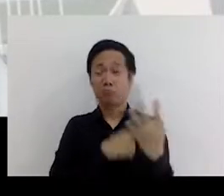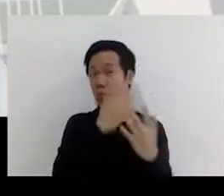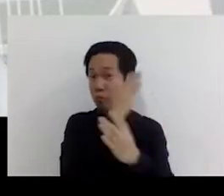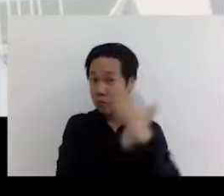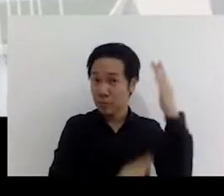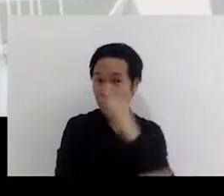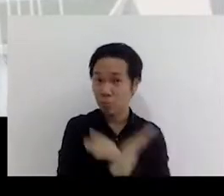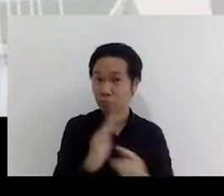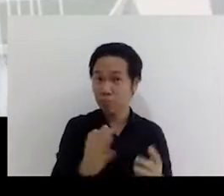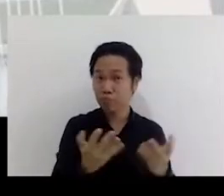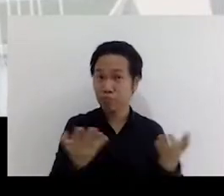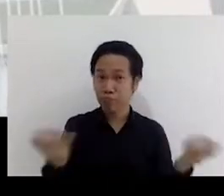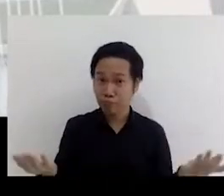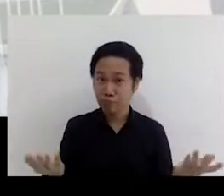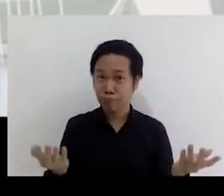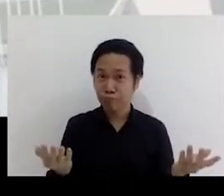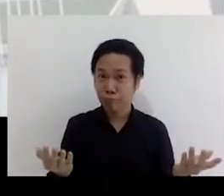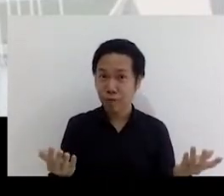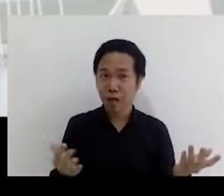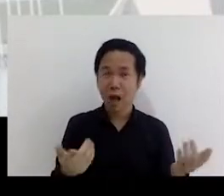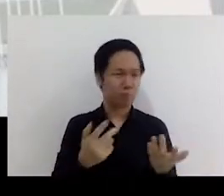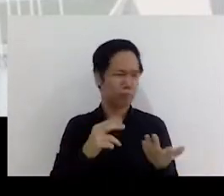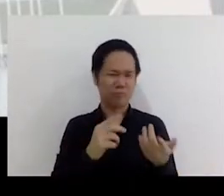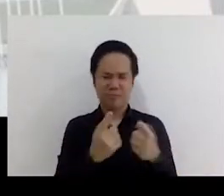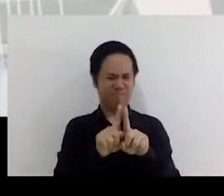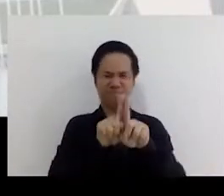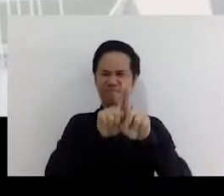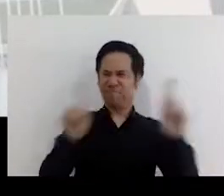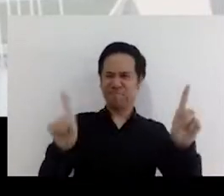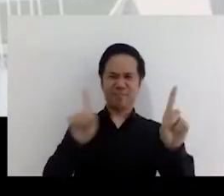What does social distancing mean for people that rely on personal assistance?